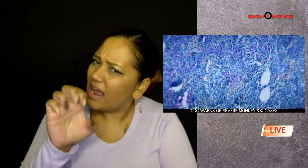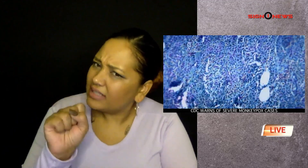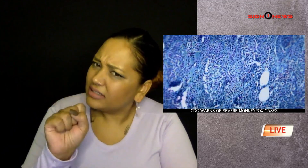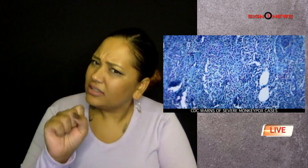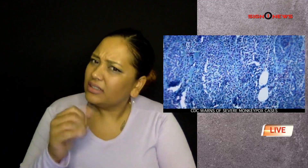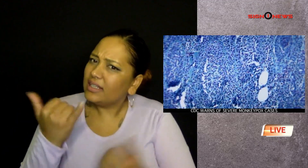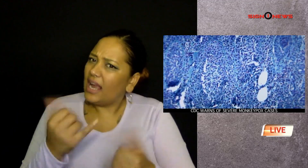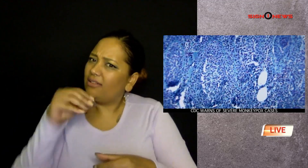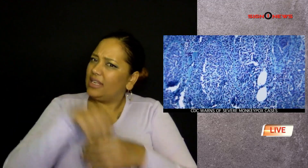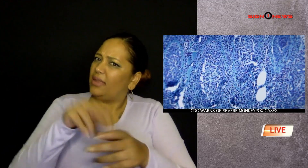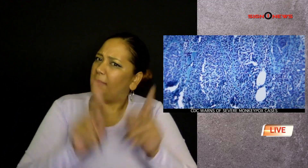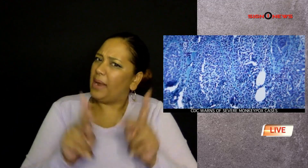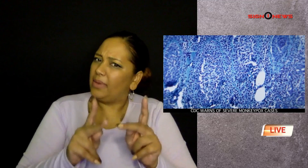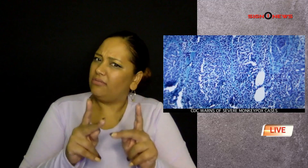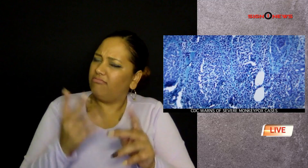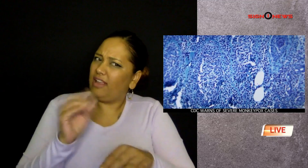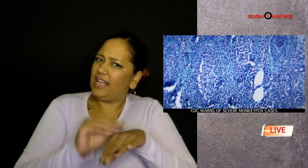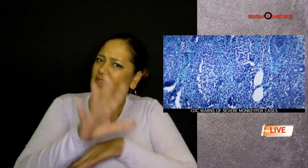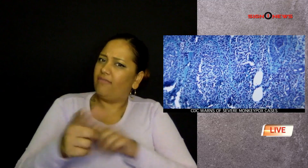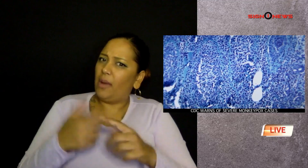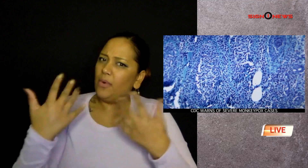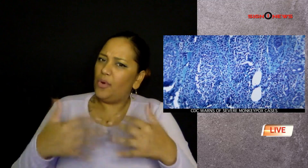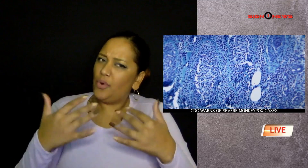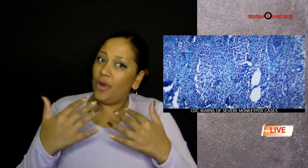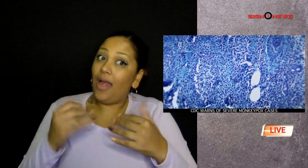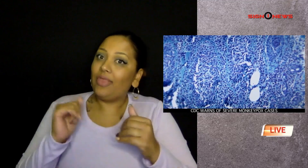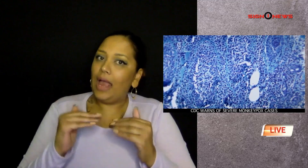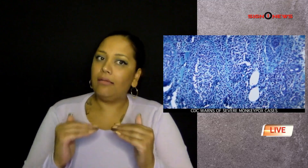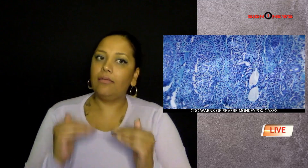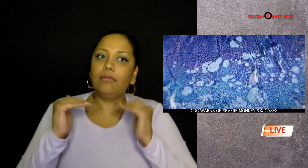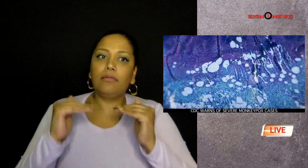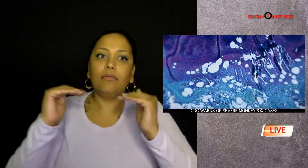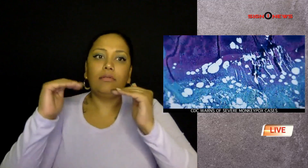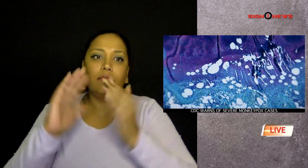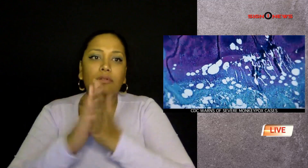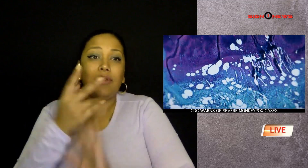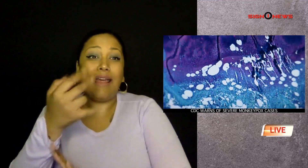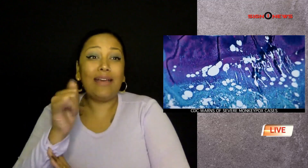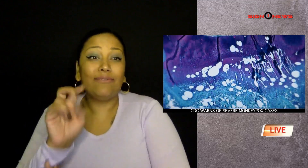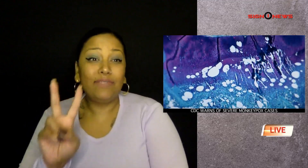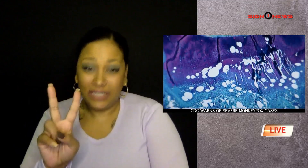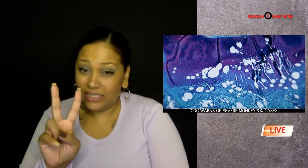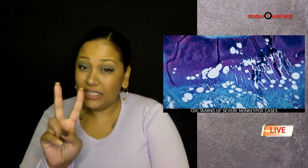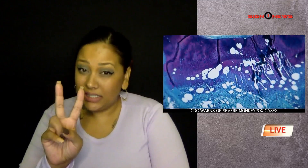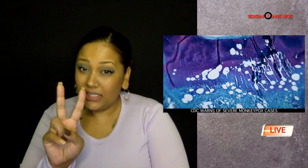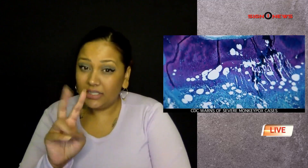Most of these severe cases are being seen in people who are also infected with Advanced stages of HIV.